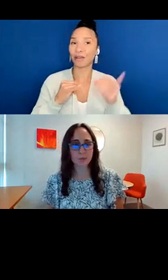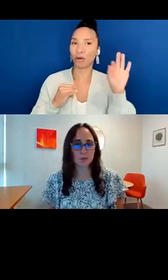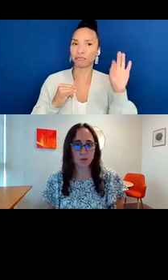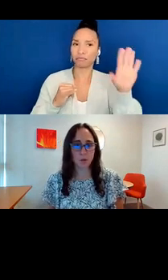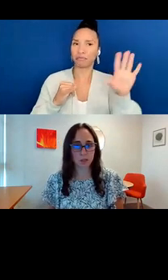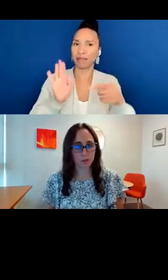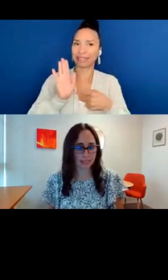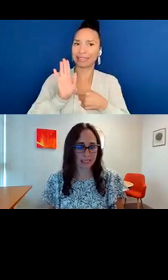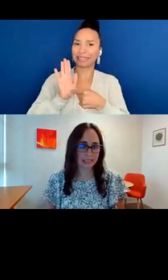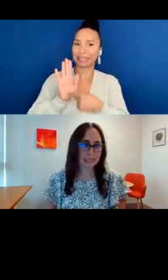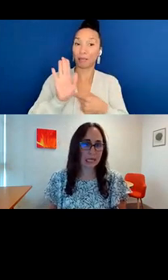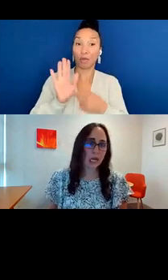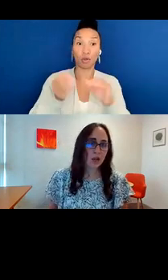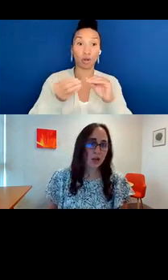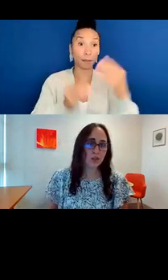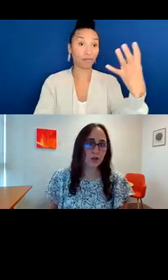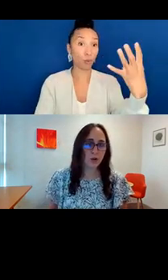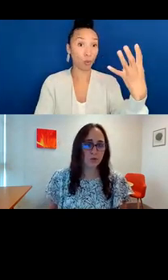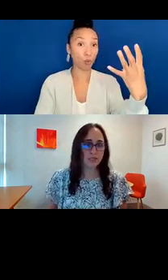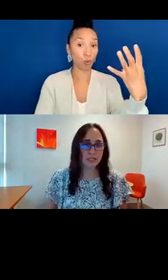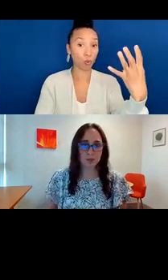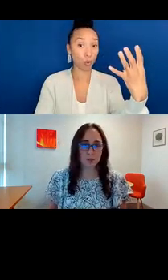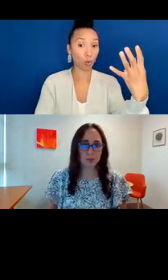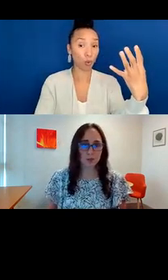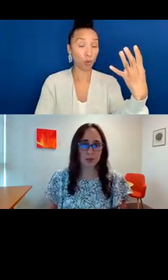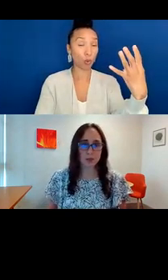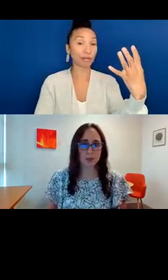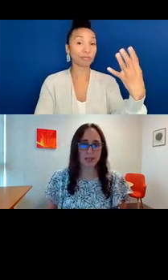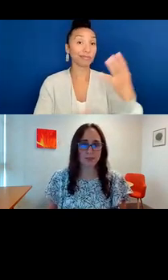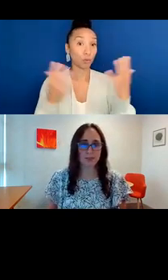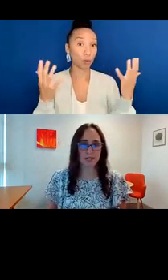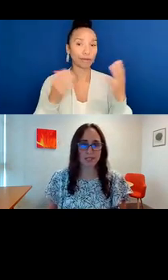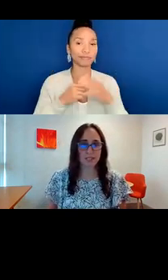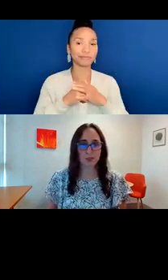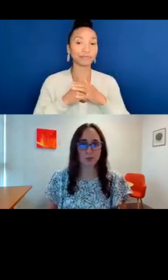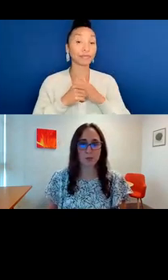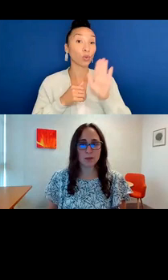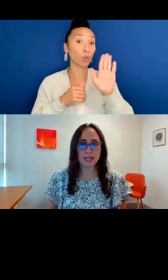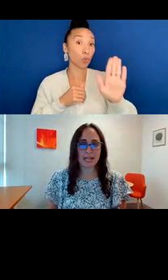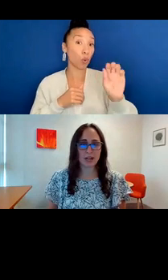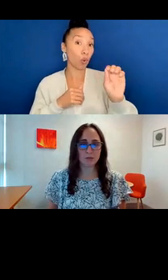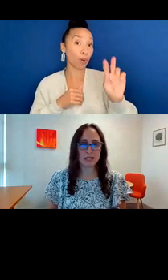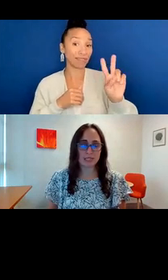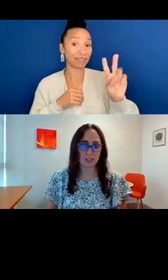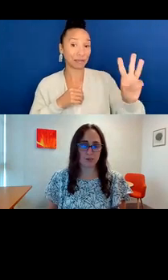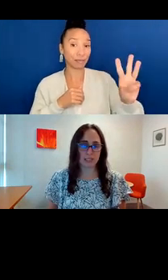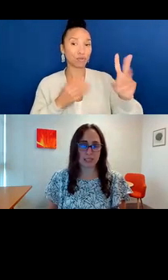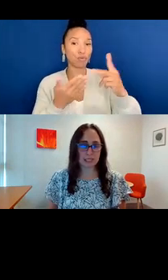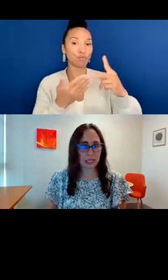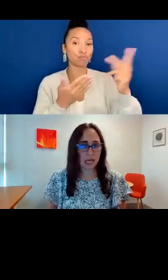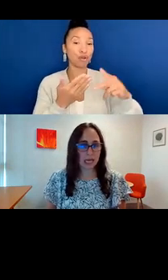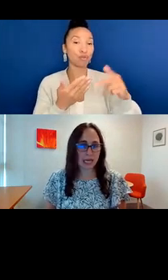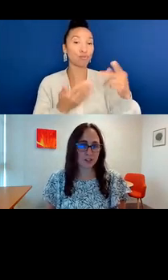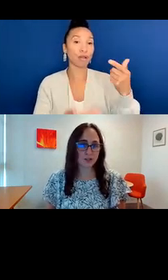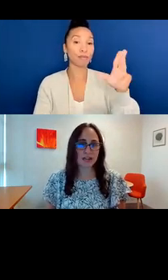Example 4 reads, "Your OVW program grant funds group and counseling services.